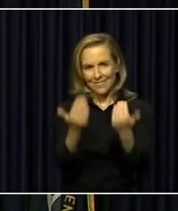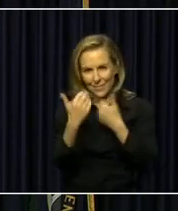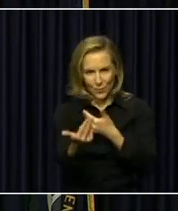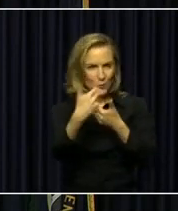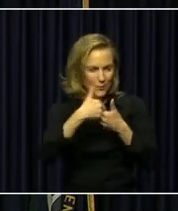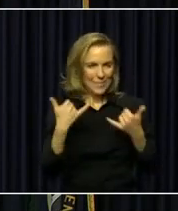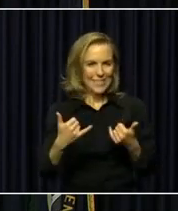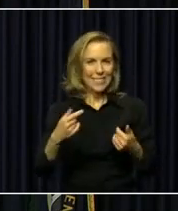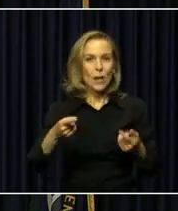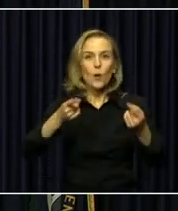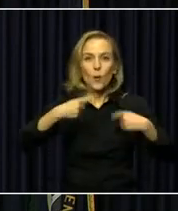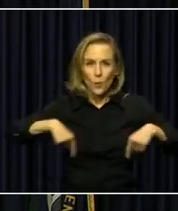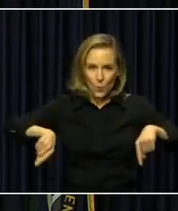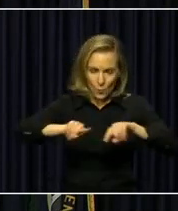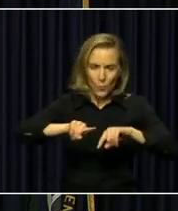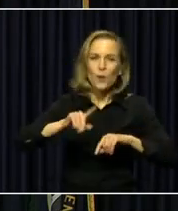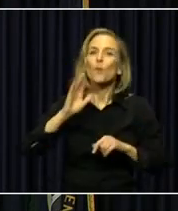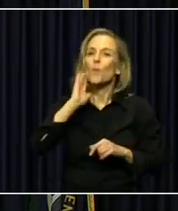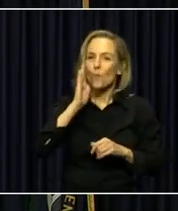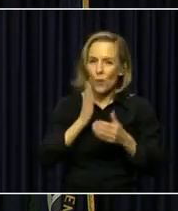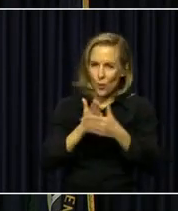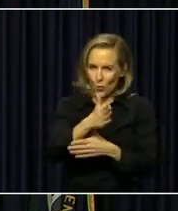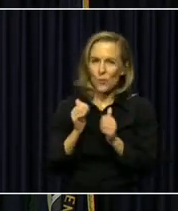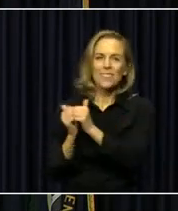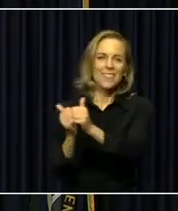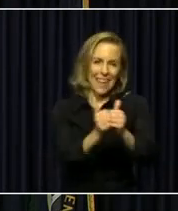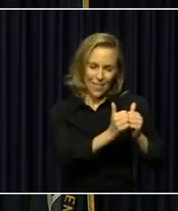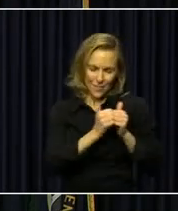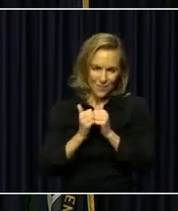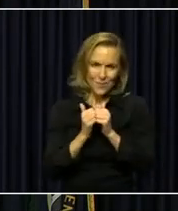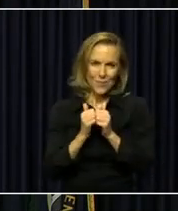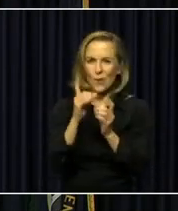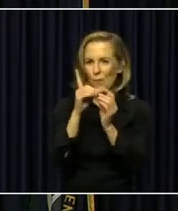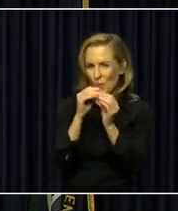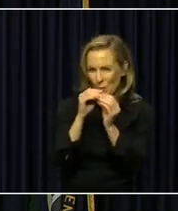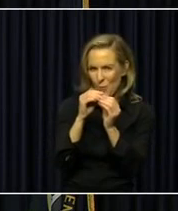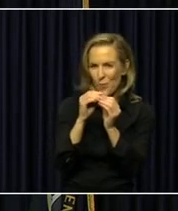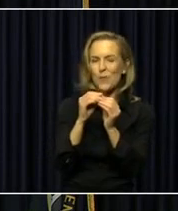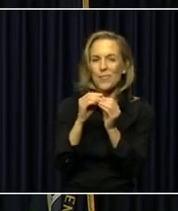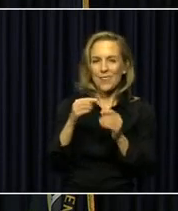SPORTING EVENT THAT THEY CAN NOW TRACE A NUMBER OF CASES OF